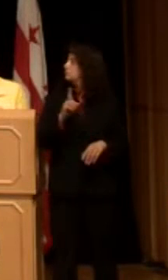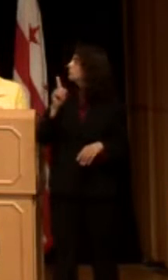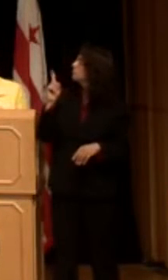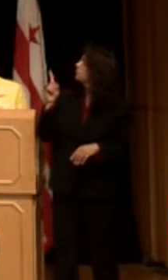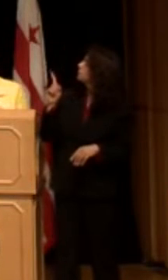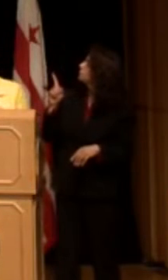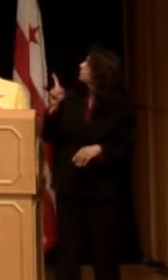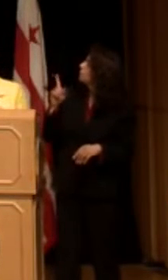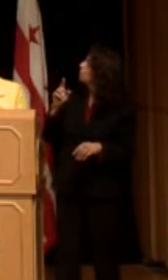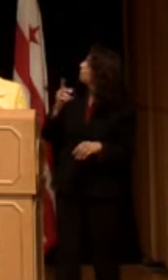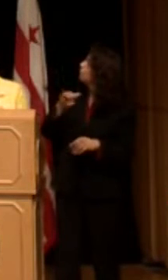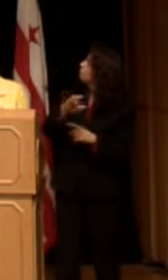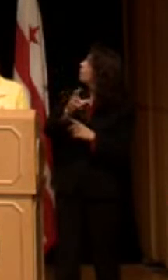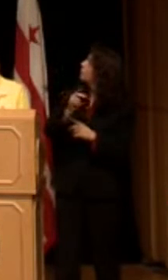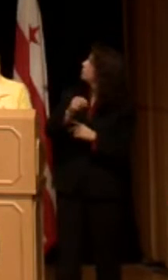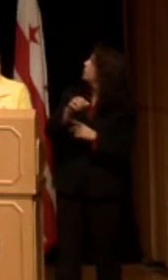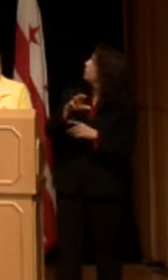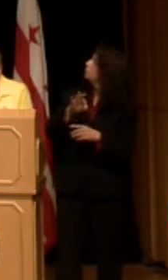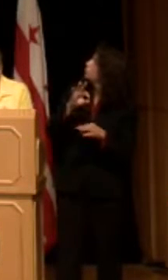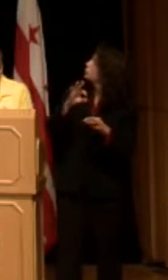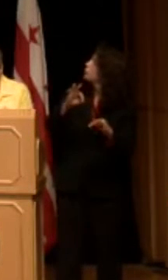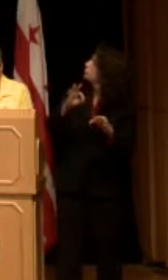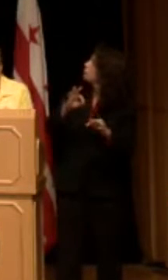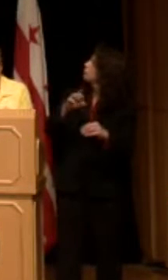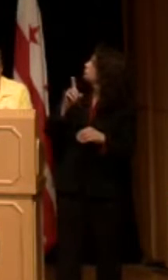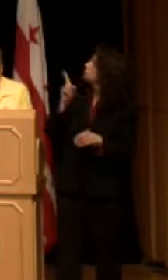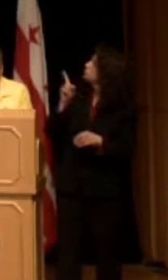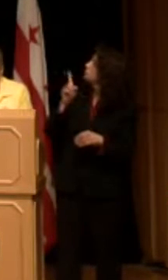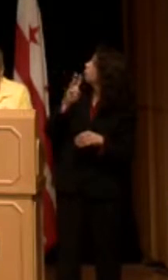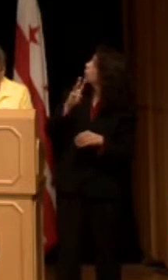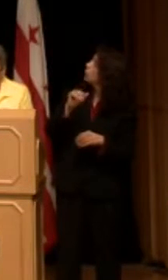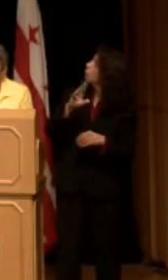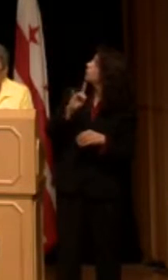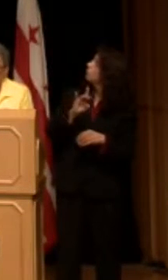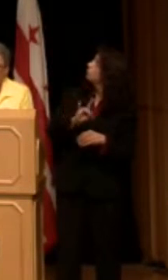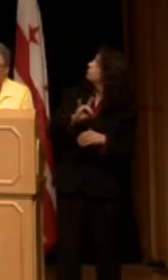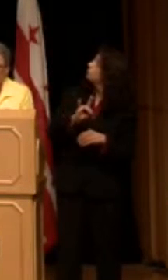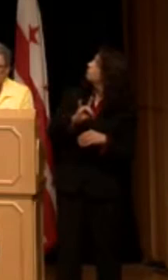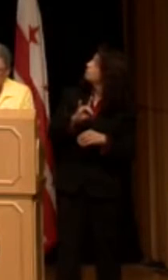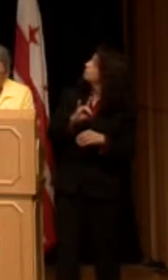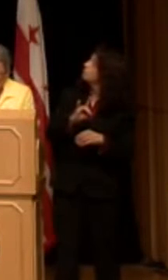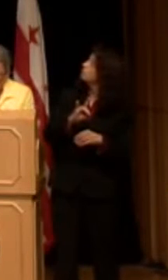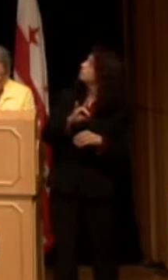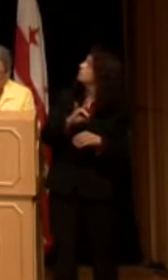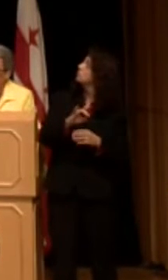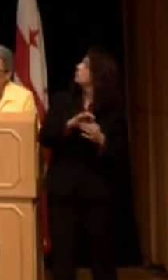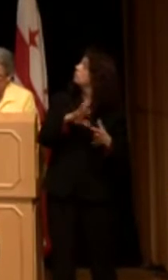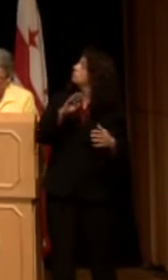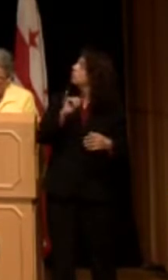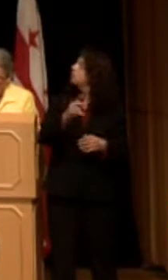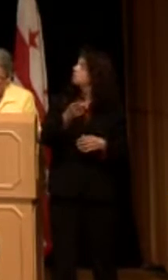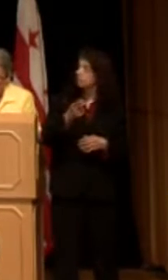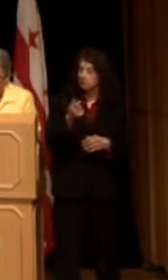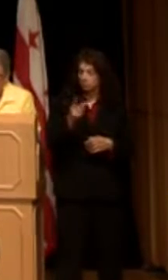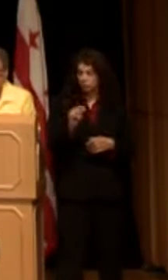SEVERAL DHCD ACQUIRED VACANT AND BLIGHTED PROPERTIES ARE IN WARD 8 WHERE FROM THE MLK GATEWAY TO ST. ELIZABETH'S WE ARE SEEING